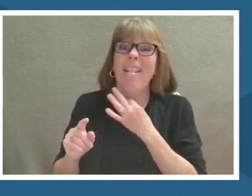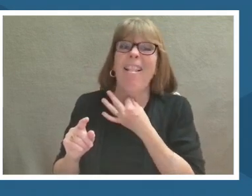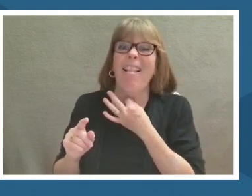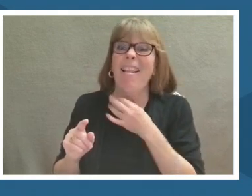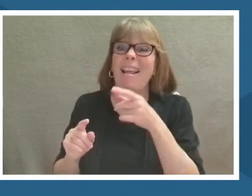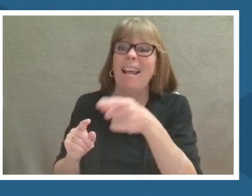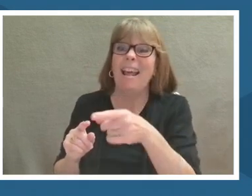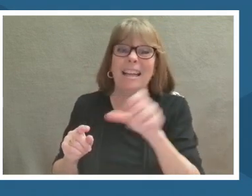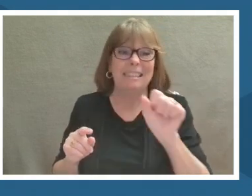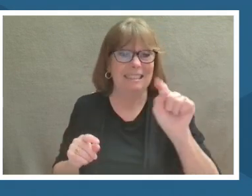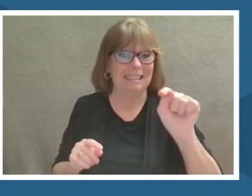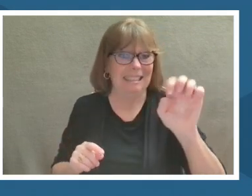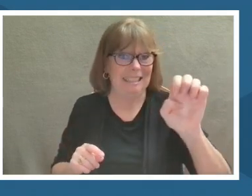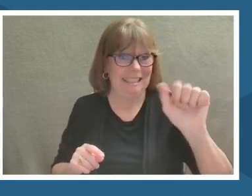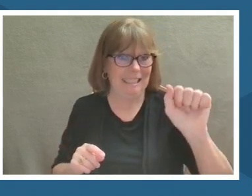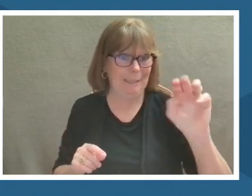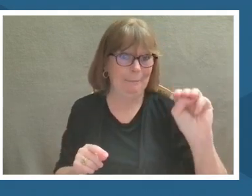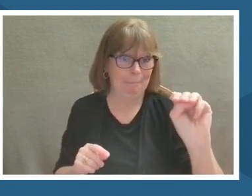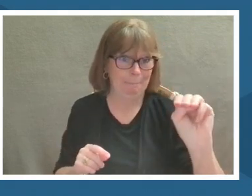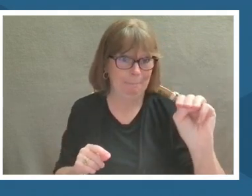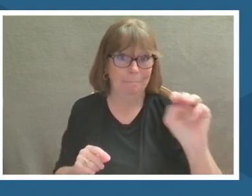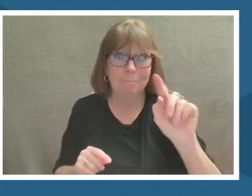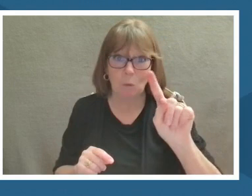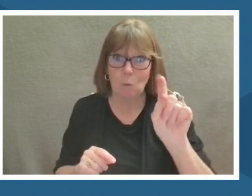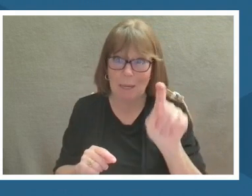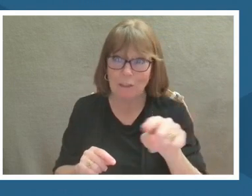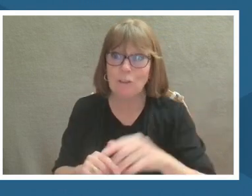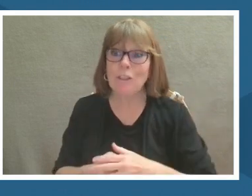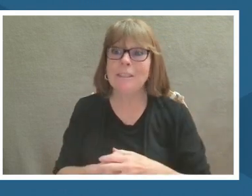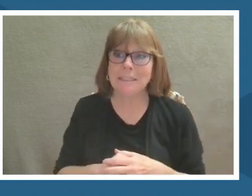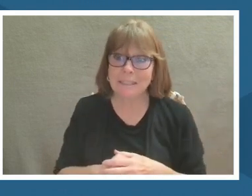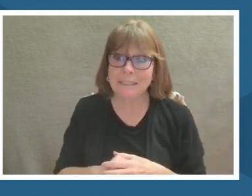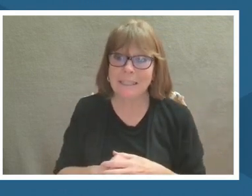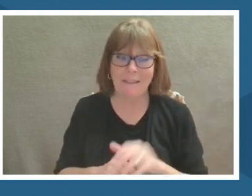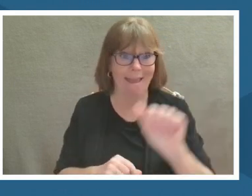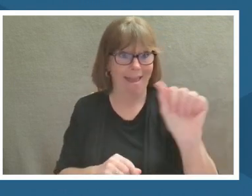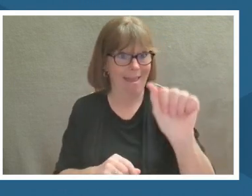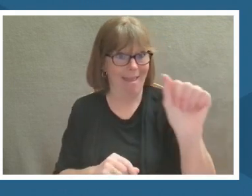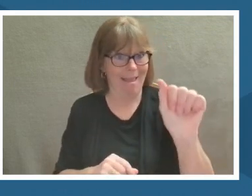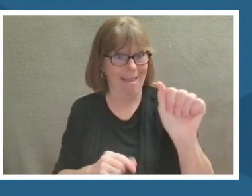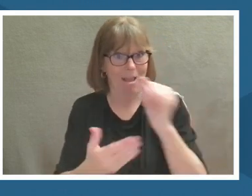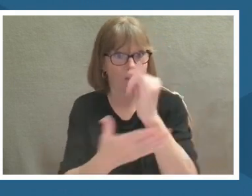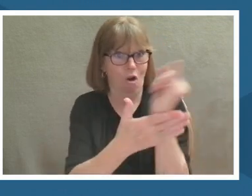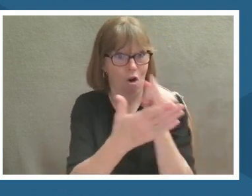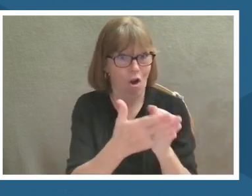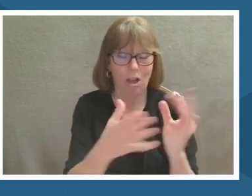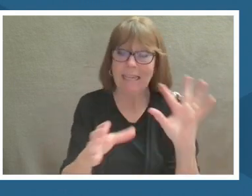um and i think integrating the art into uh stem